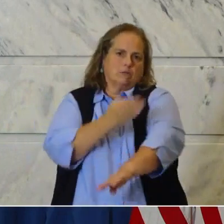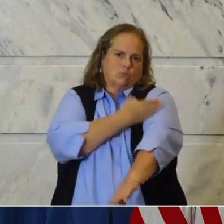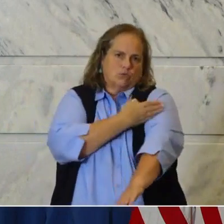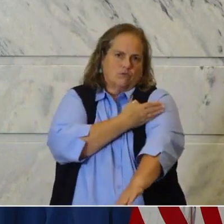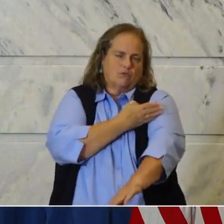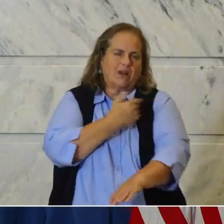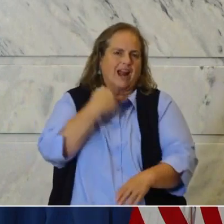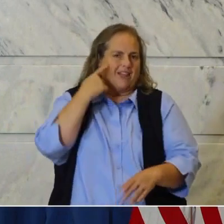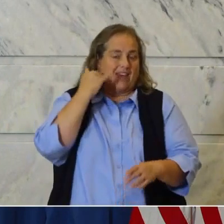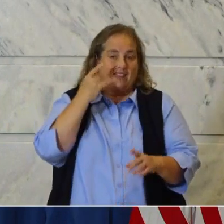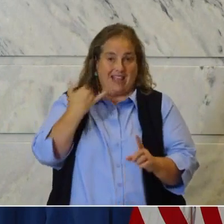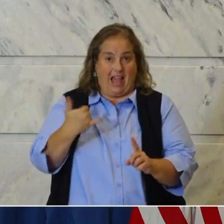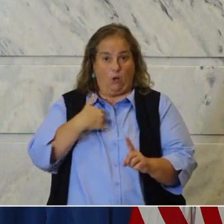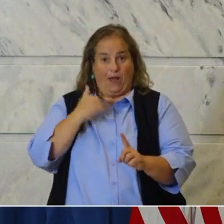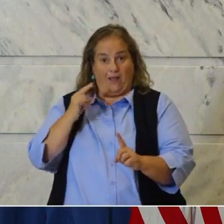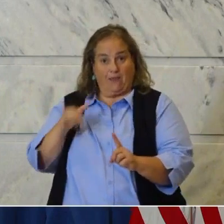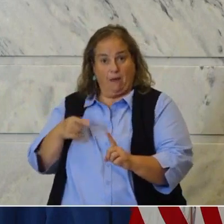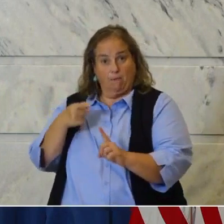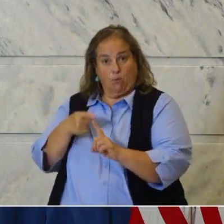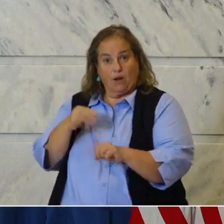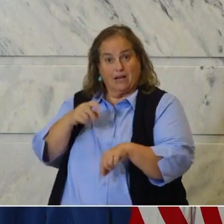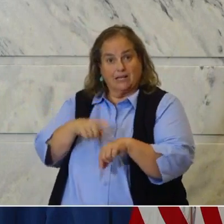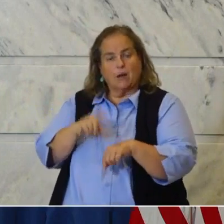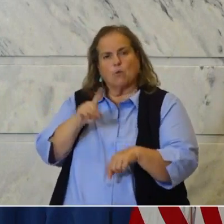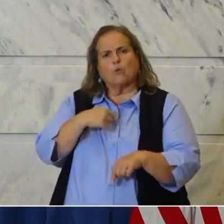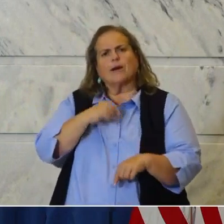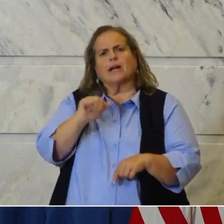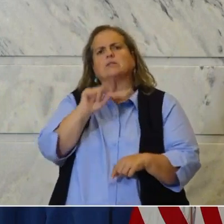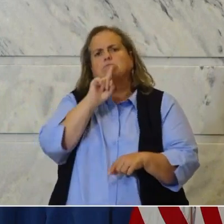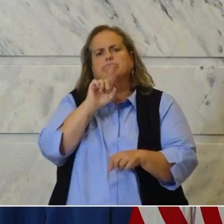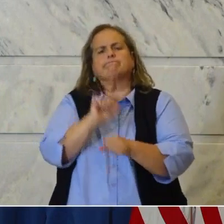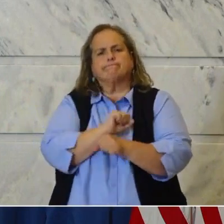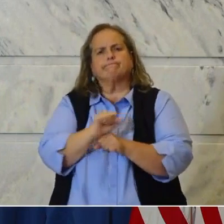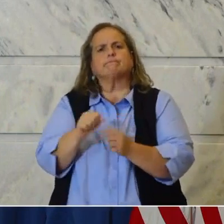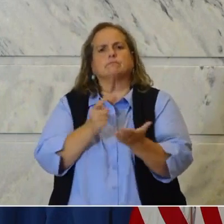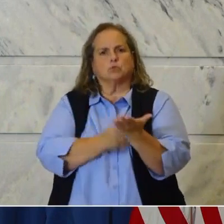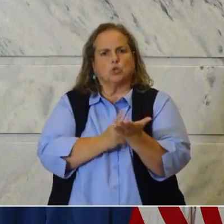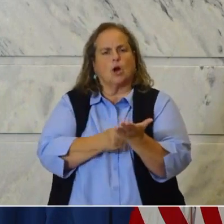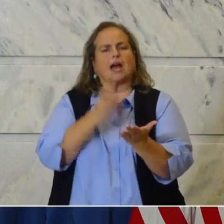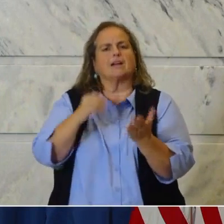point in time where if we can truly talk and find ways to move forward, we